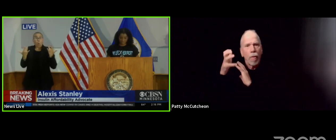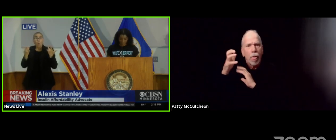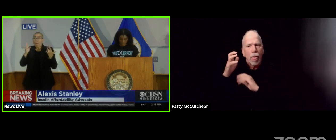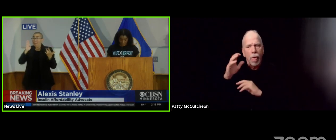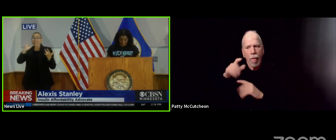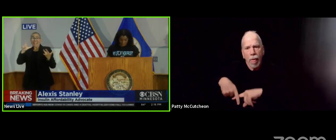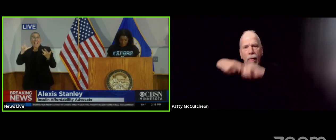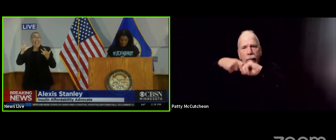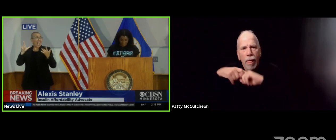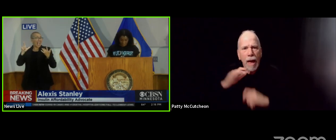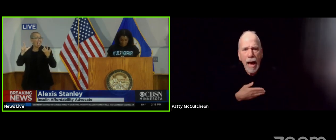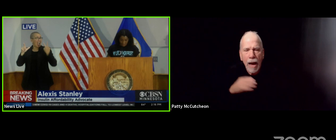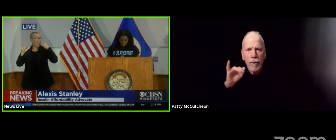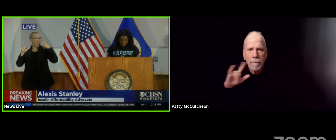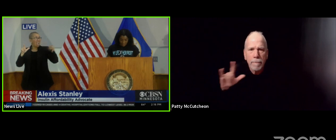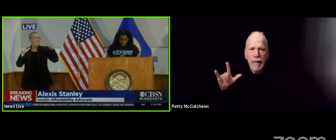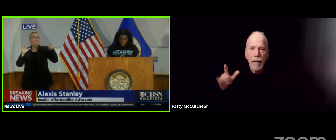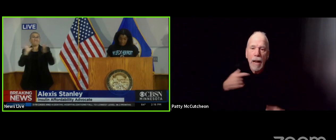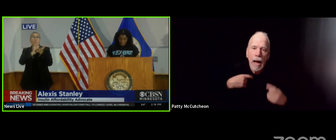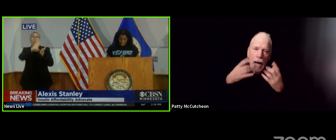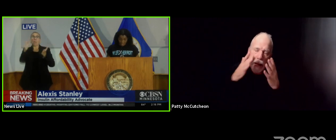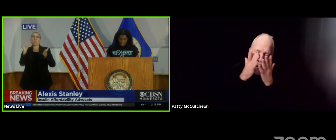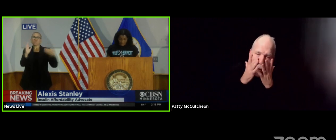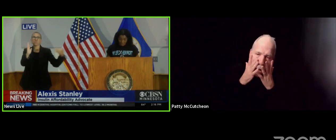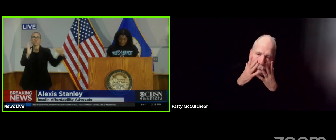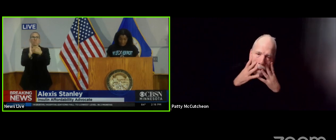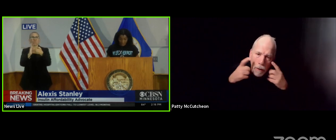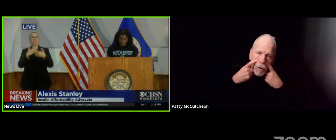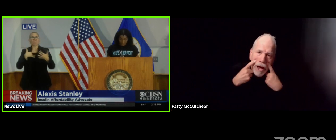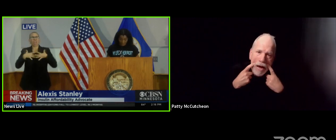MY PARENTS. ON MONDAY, I WENT TO PICK UP MY PRESCRIPTION